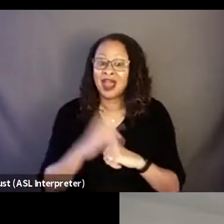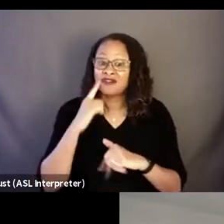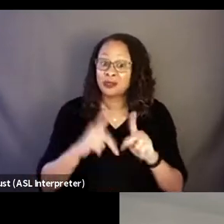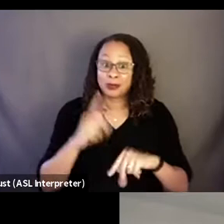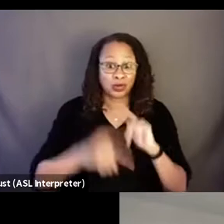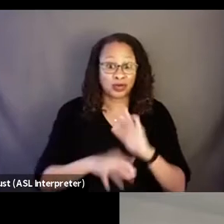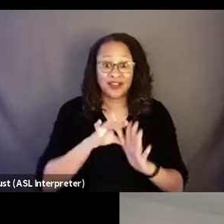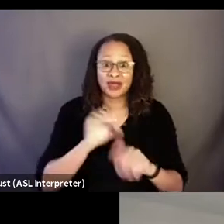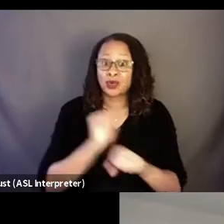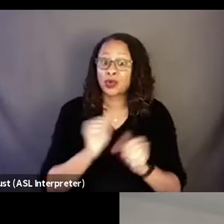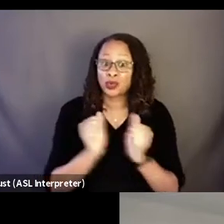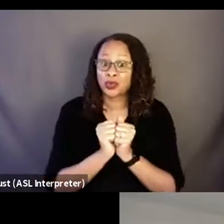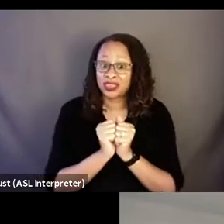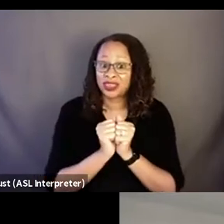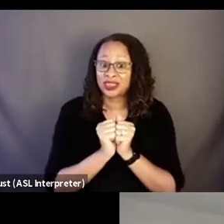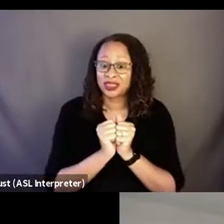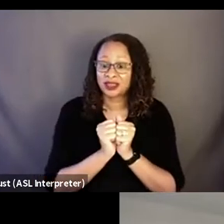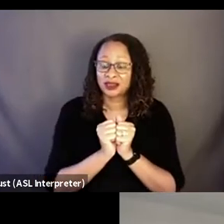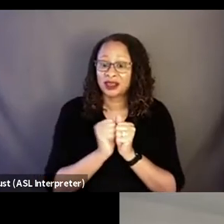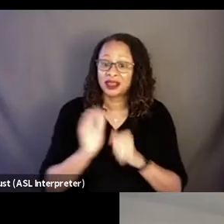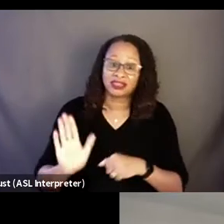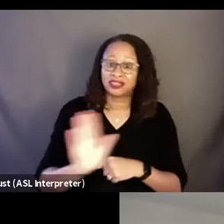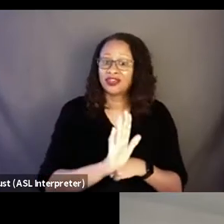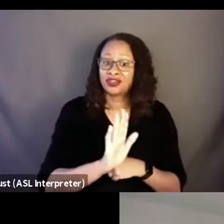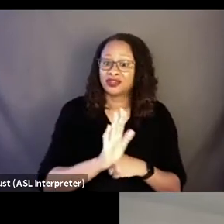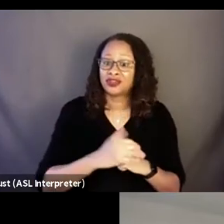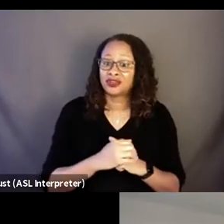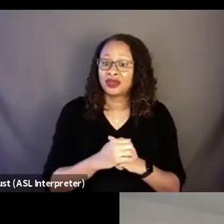we worked with their representatives